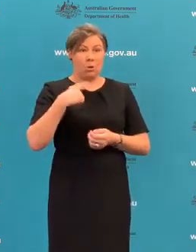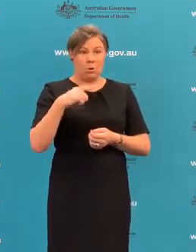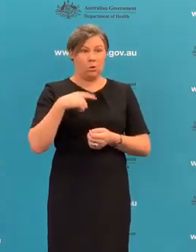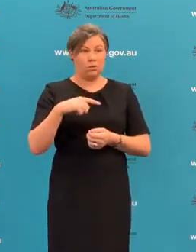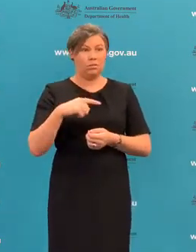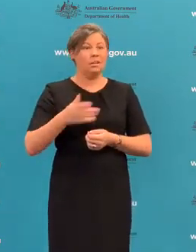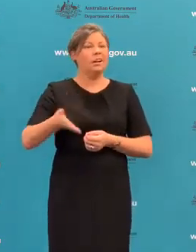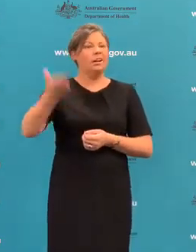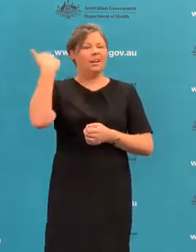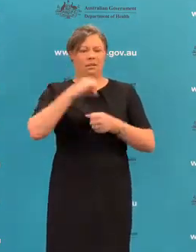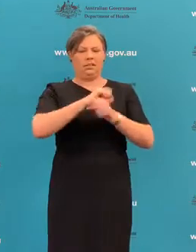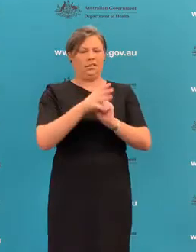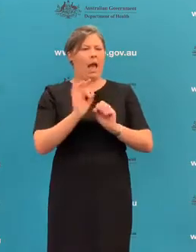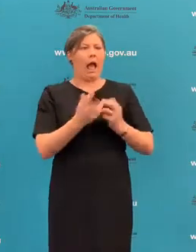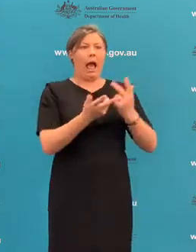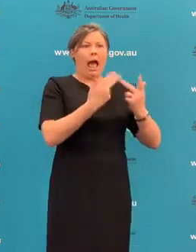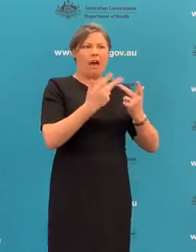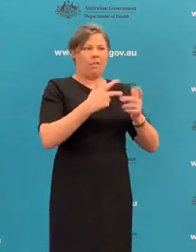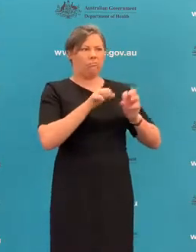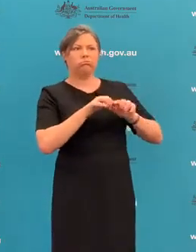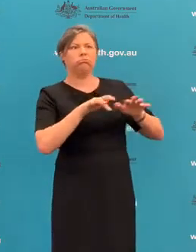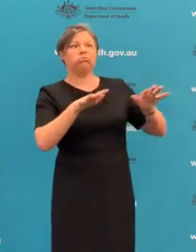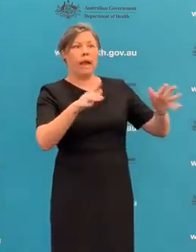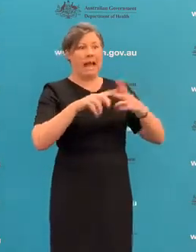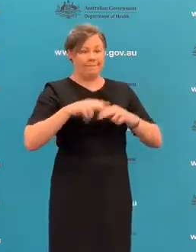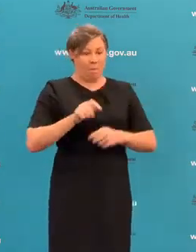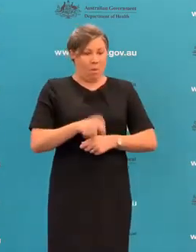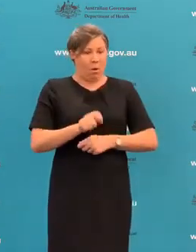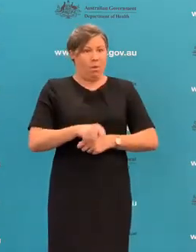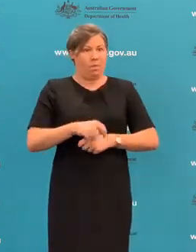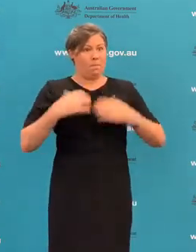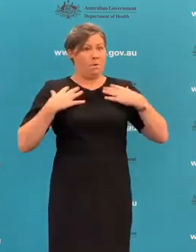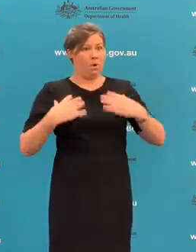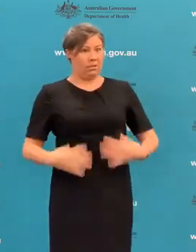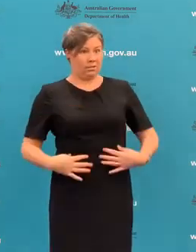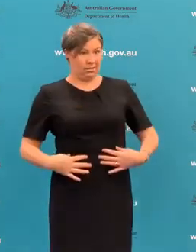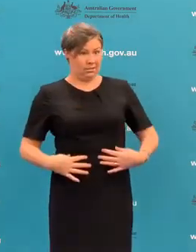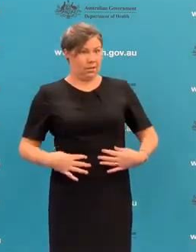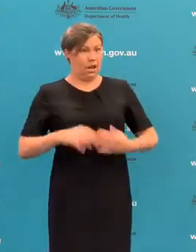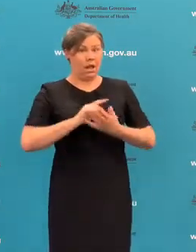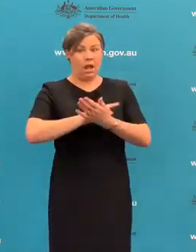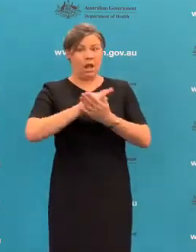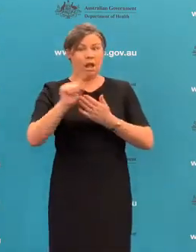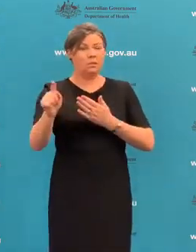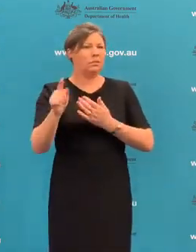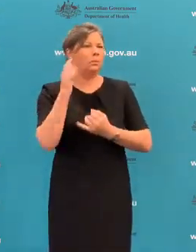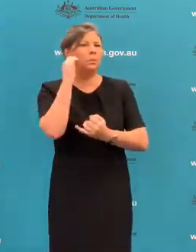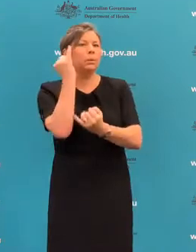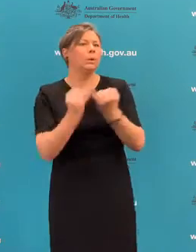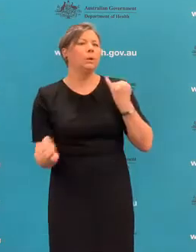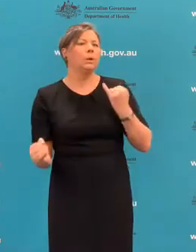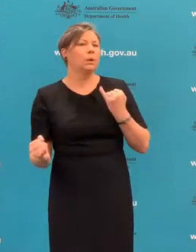pandemics, is if people do neglect other aspects of their health care you can actually get worse long-term